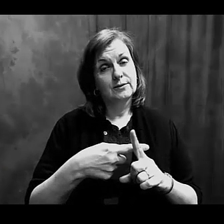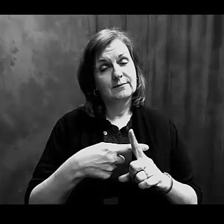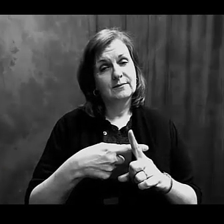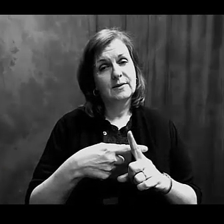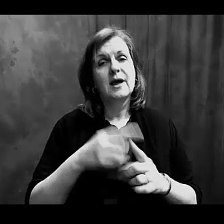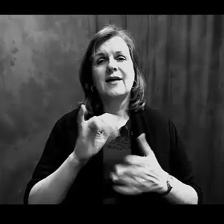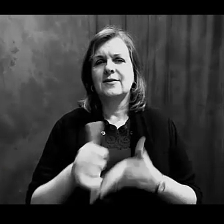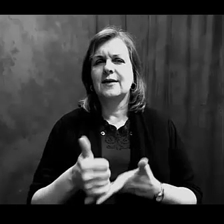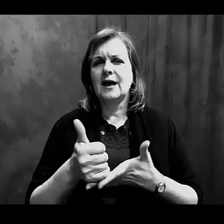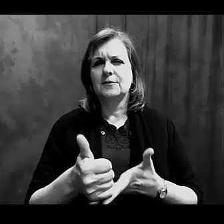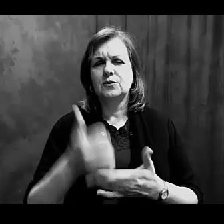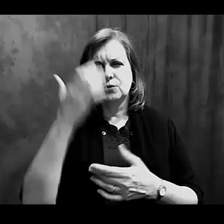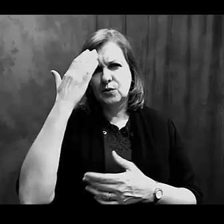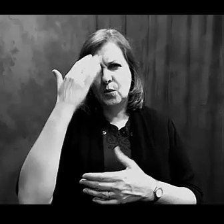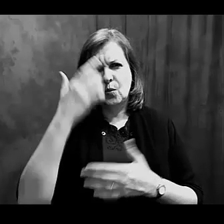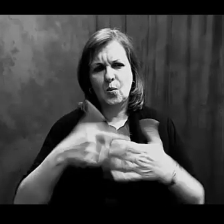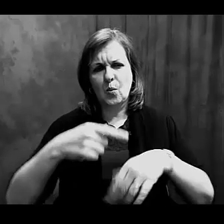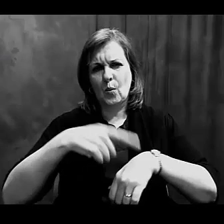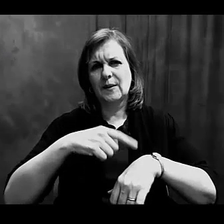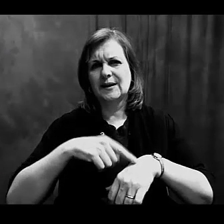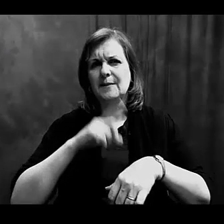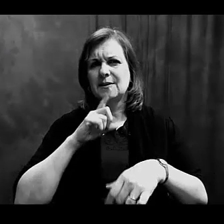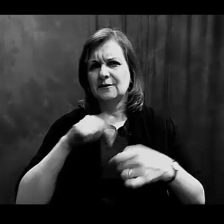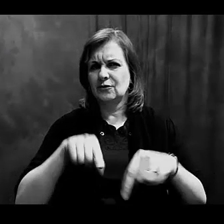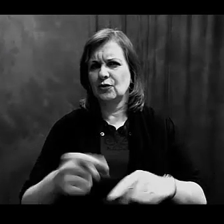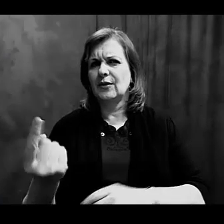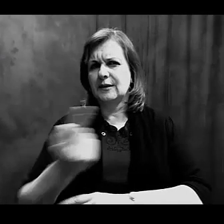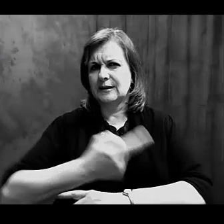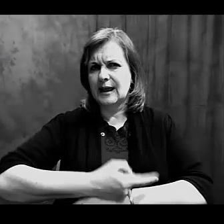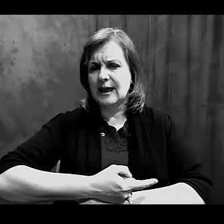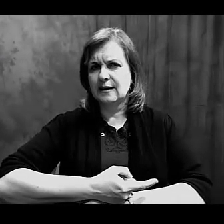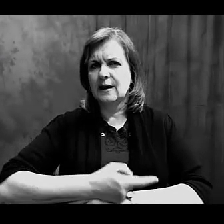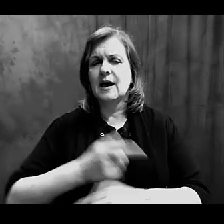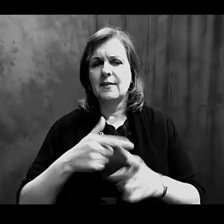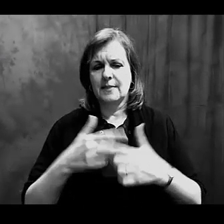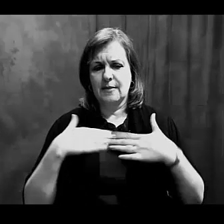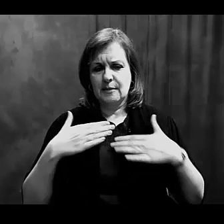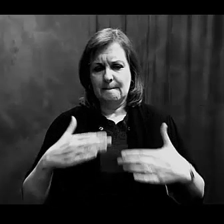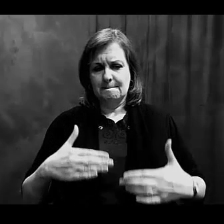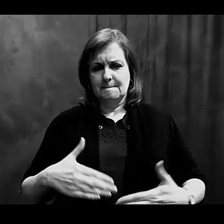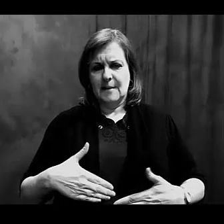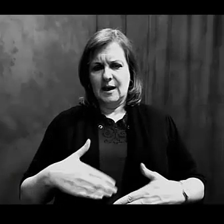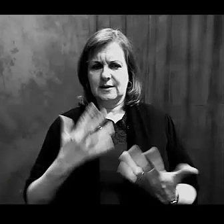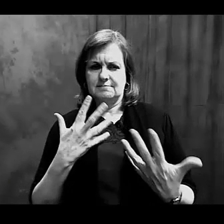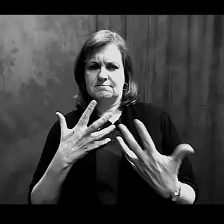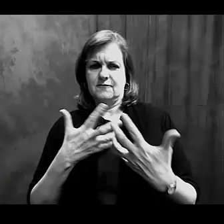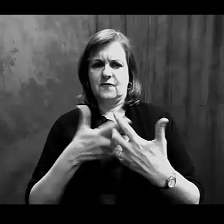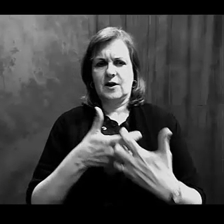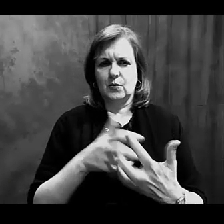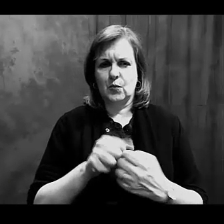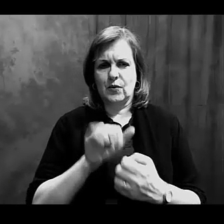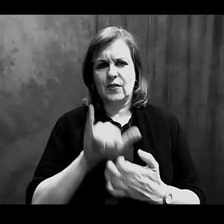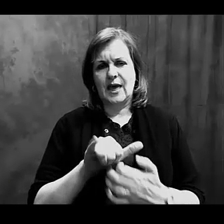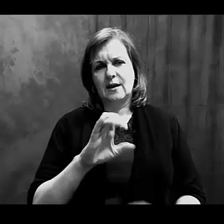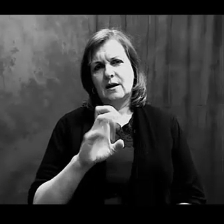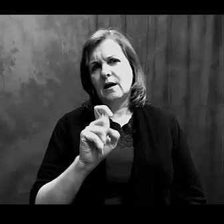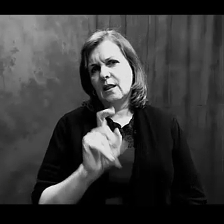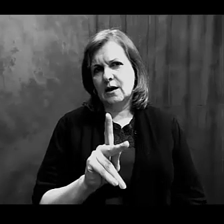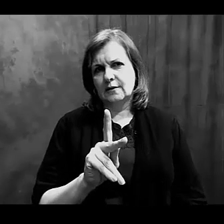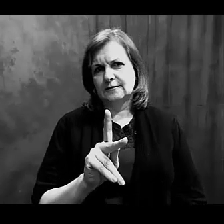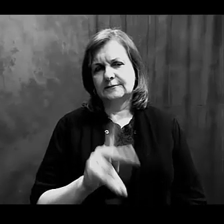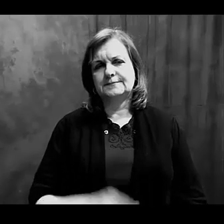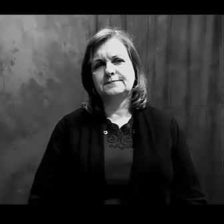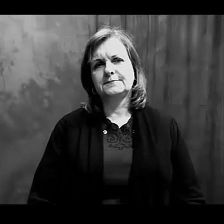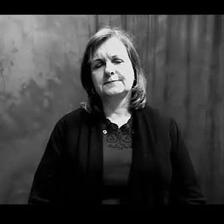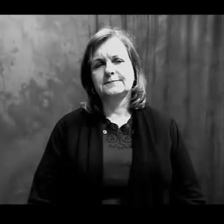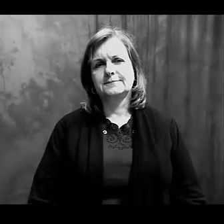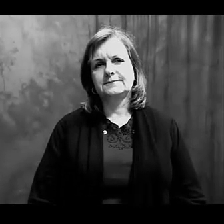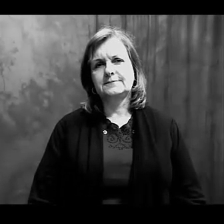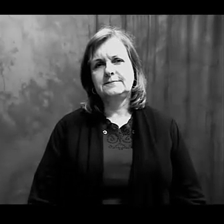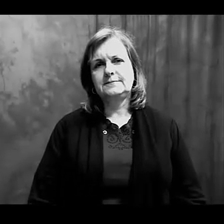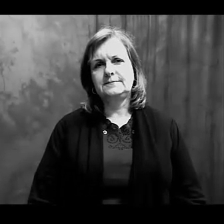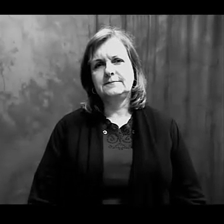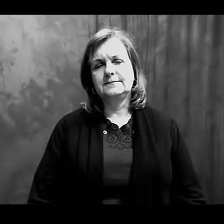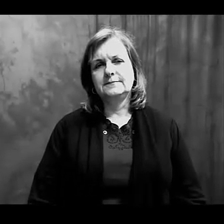all of these things are going to help you know what time it is and help your body to set itself to that particular clock